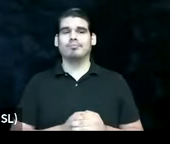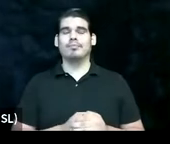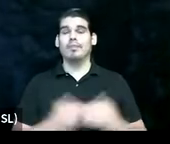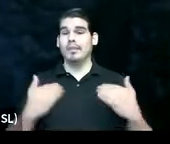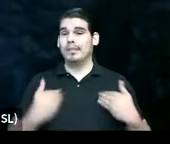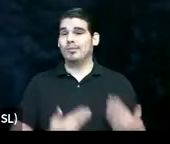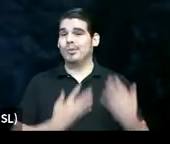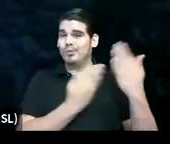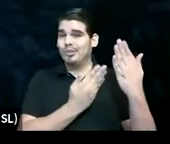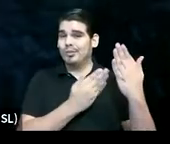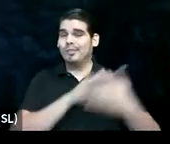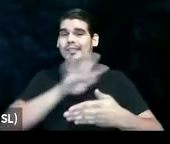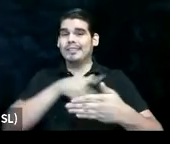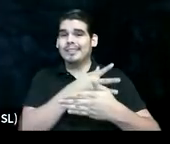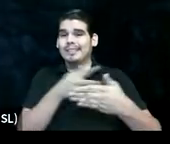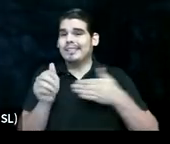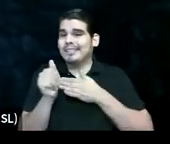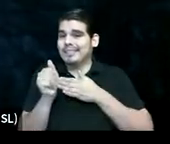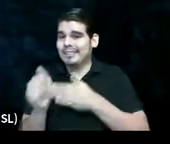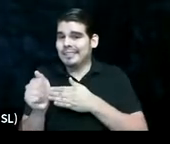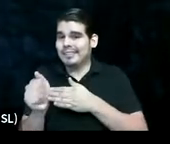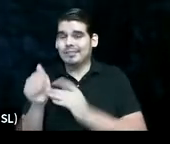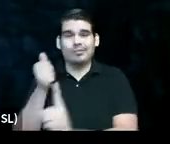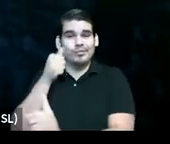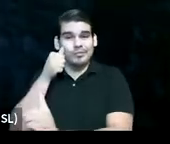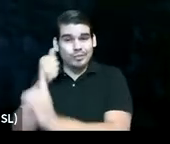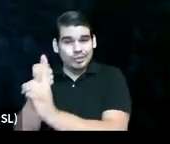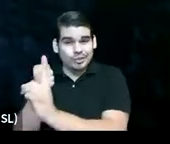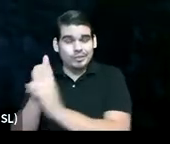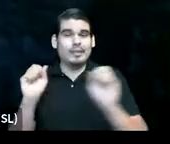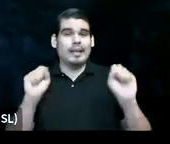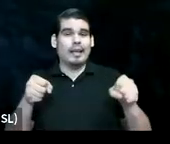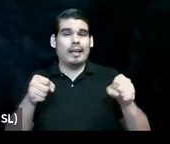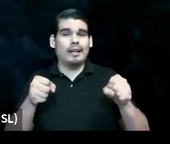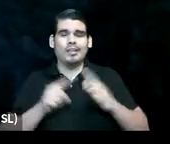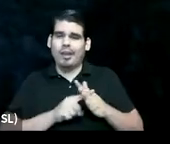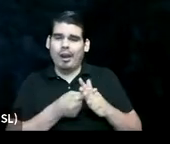but one particular thing I want to bring up my computer. Here we go.